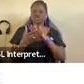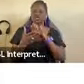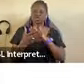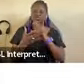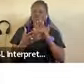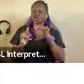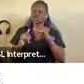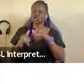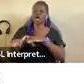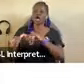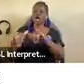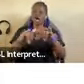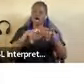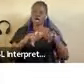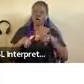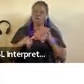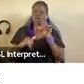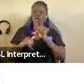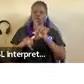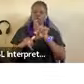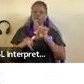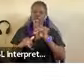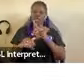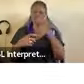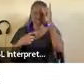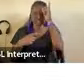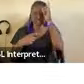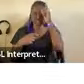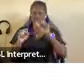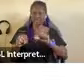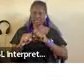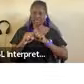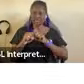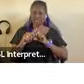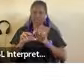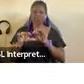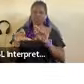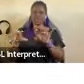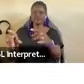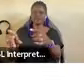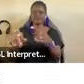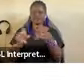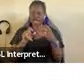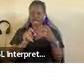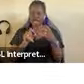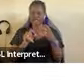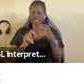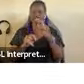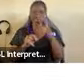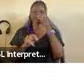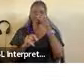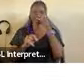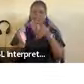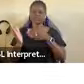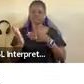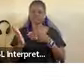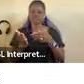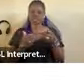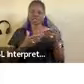diseases spread and spread rapidly and those students bring those diseases home to more vulnerable members of their family.